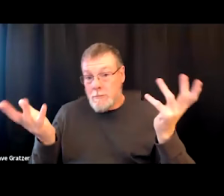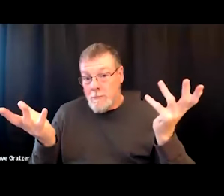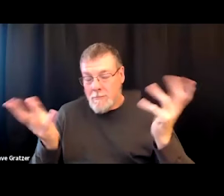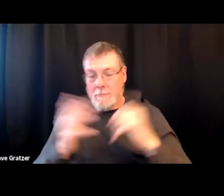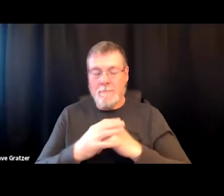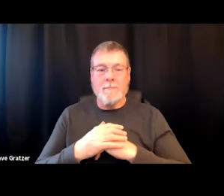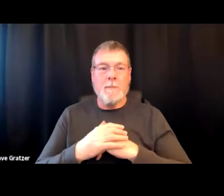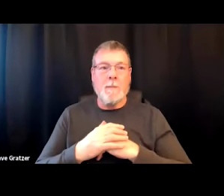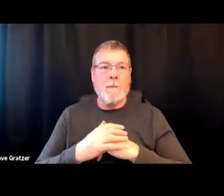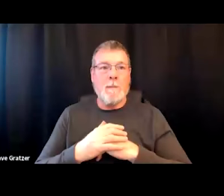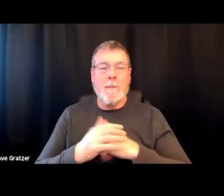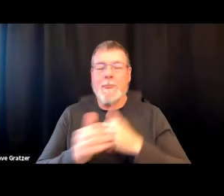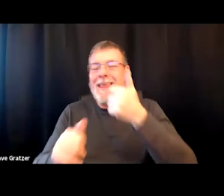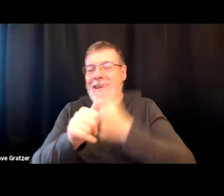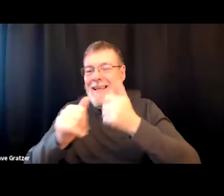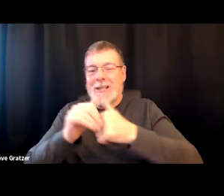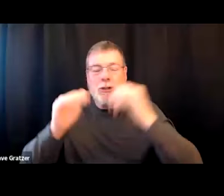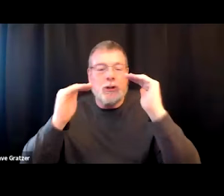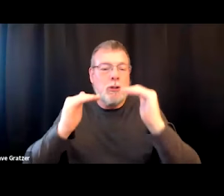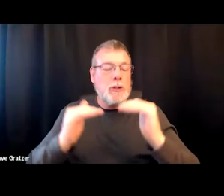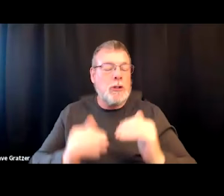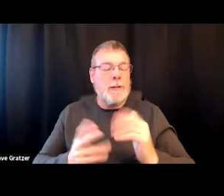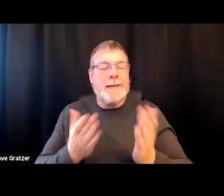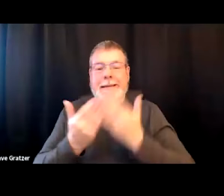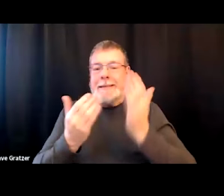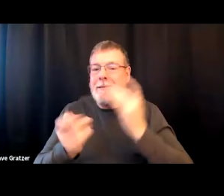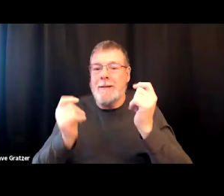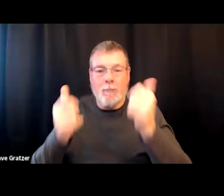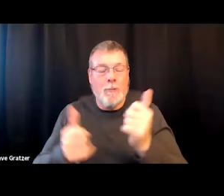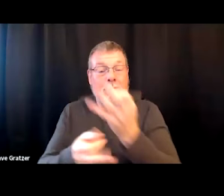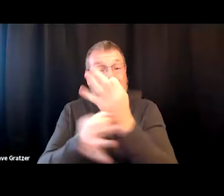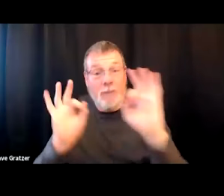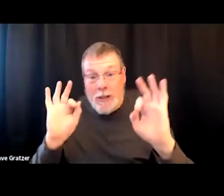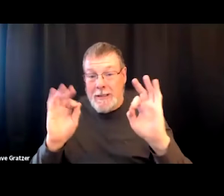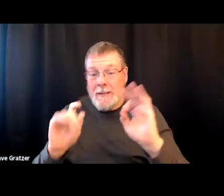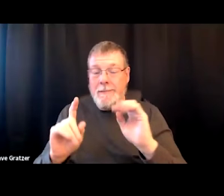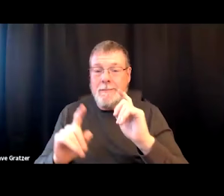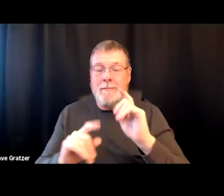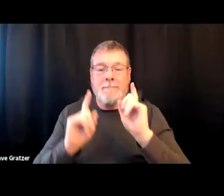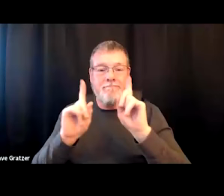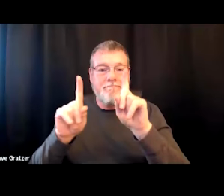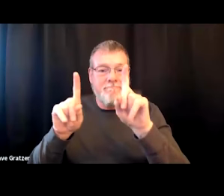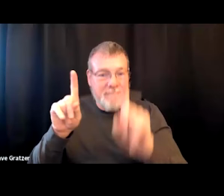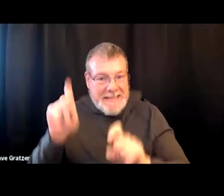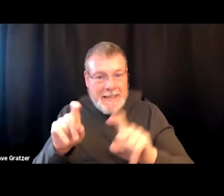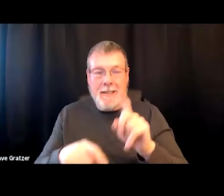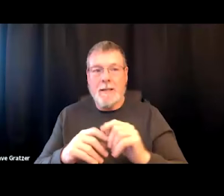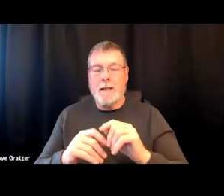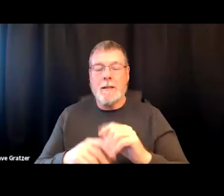So again, each of these are very quick to administer, free of charge, scoring criteria are straightforward.